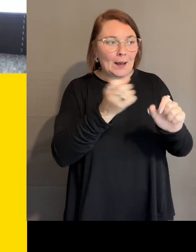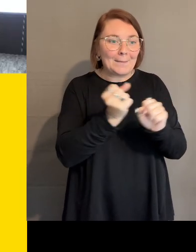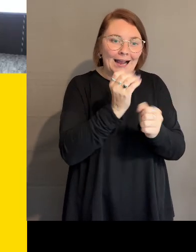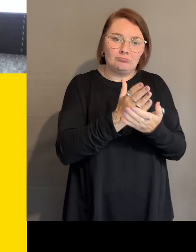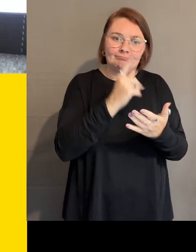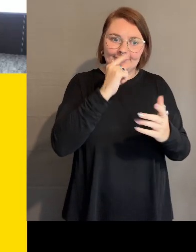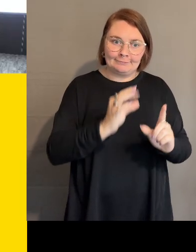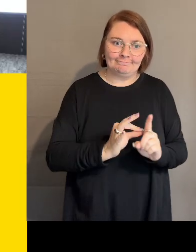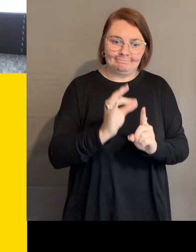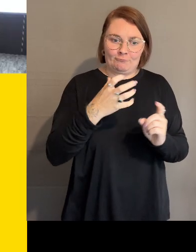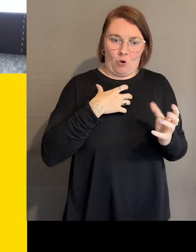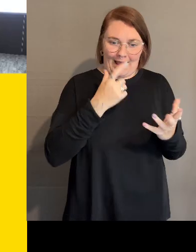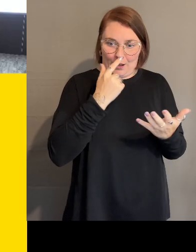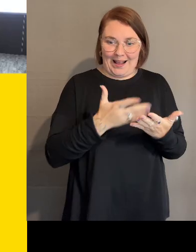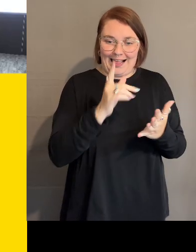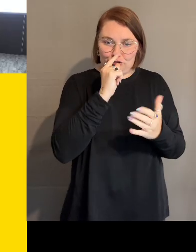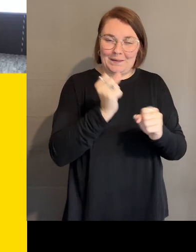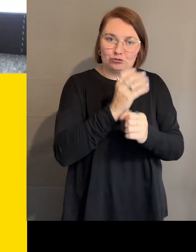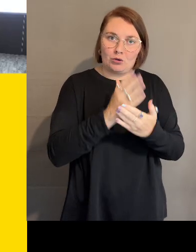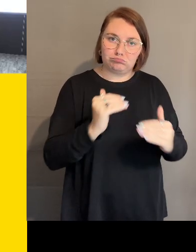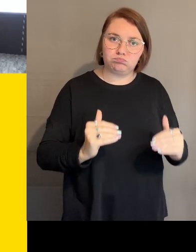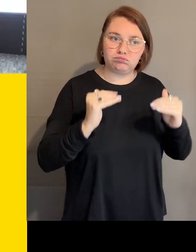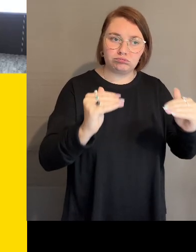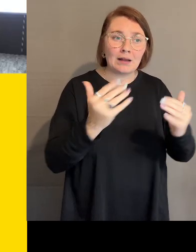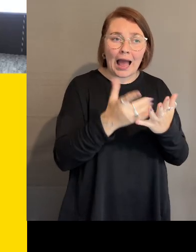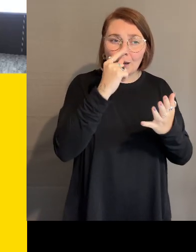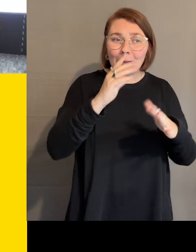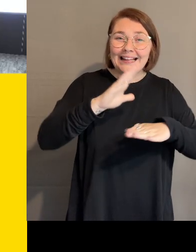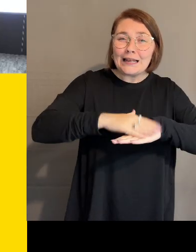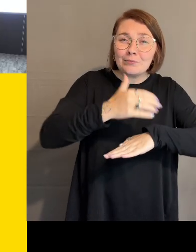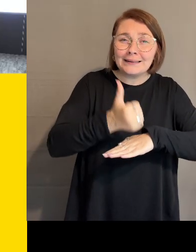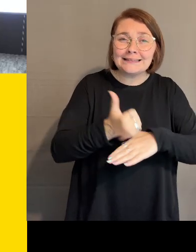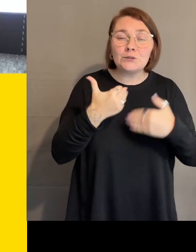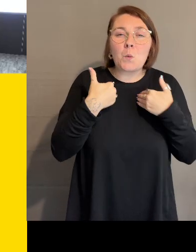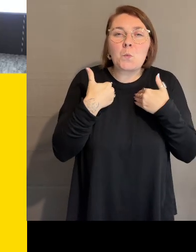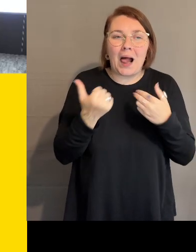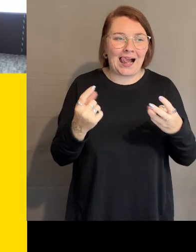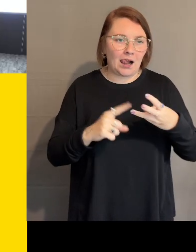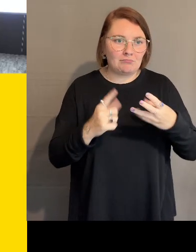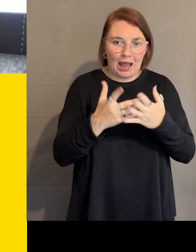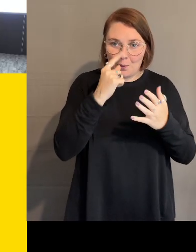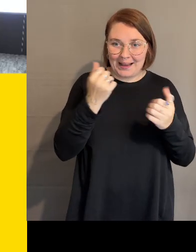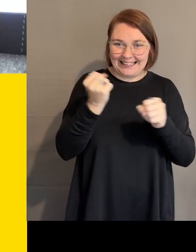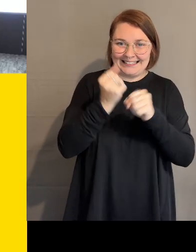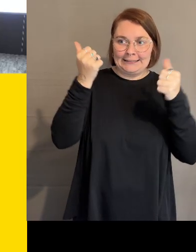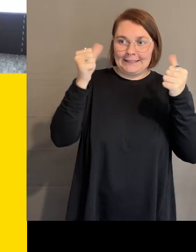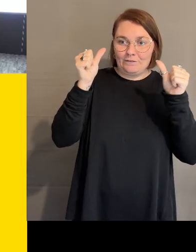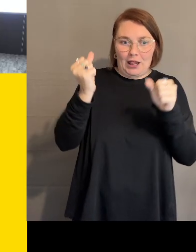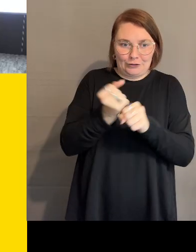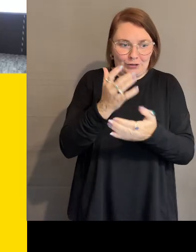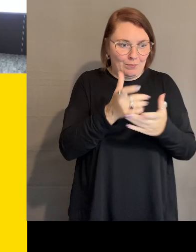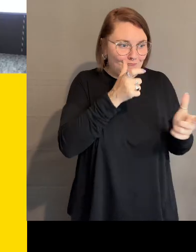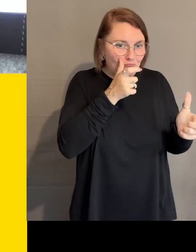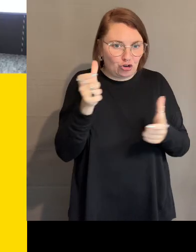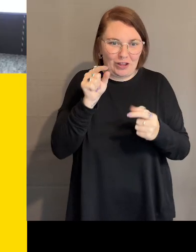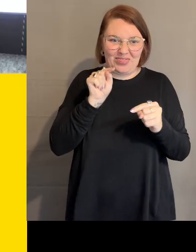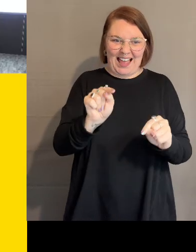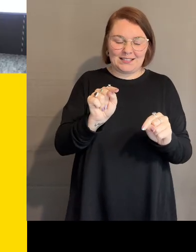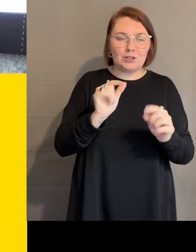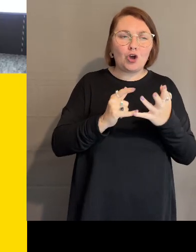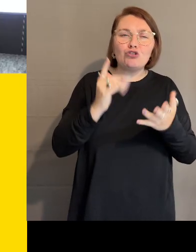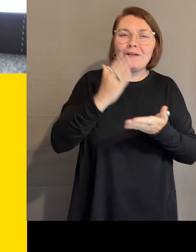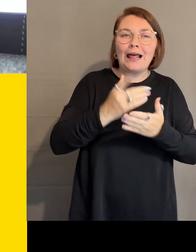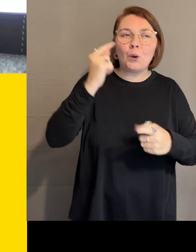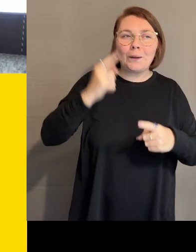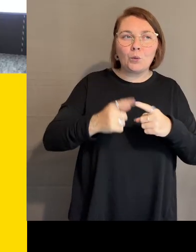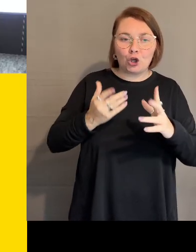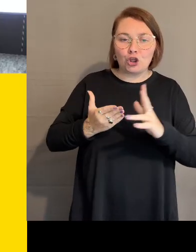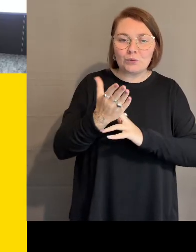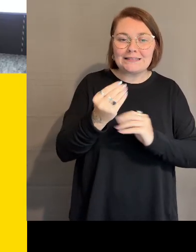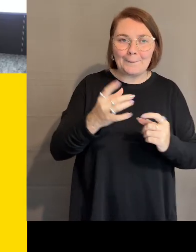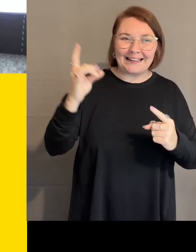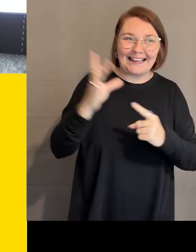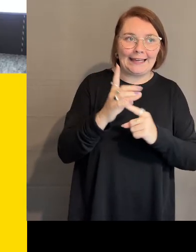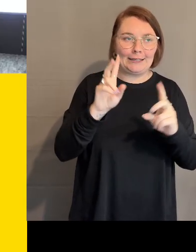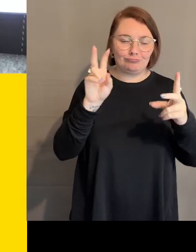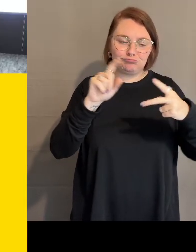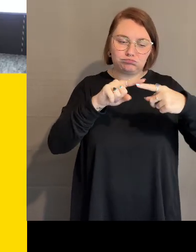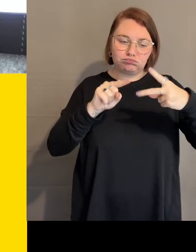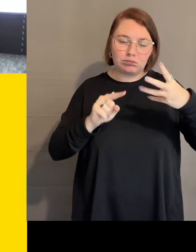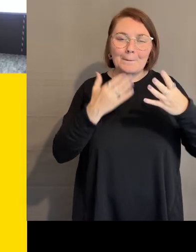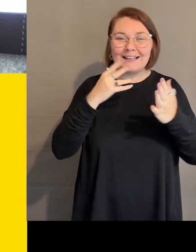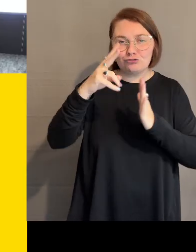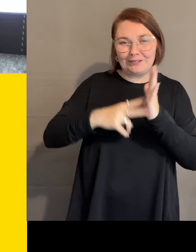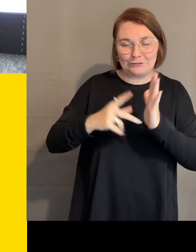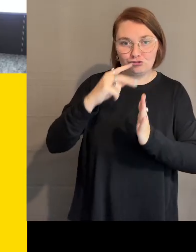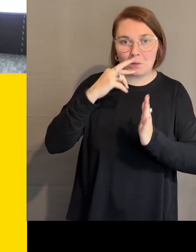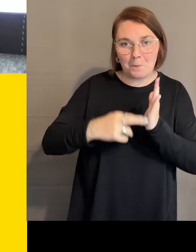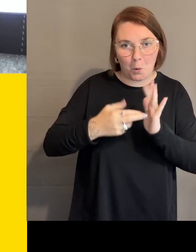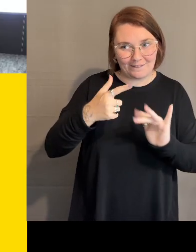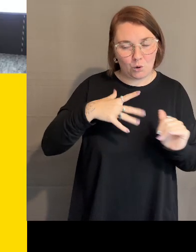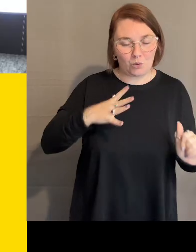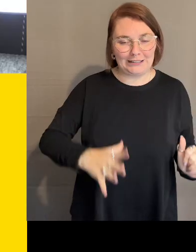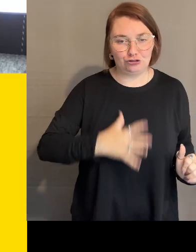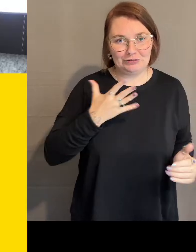And… and what do we need to be able to implement it well? So what's going to make it successful, and how can we kind of monitor that? So I'll… I'm going to really quickly take you through some of the key headlines, but, you know, have a look at the report if you're interested as well.